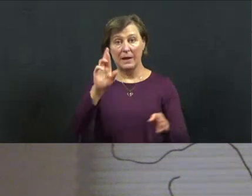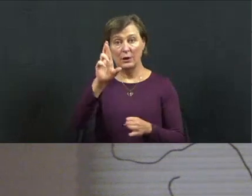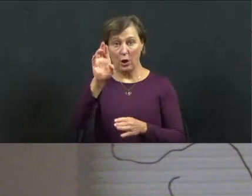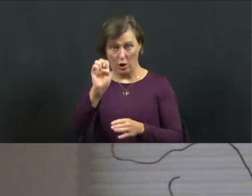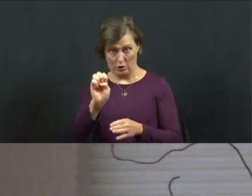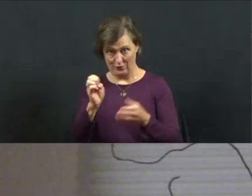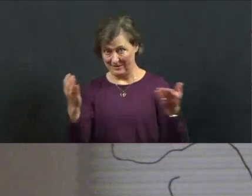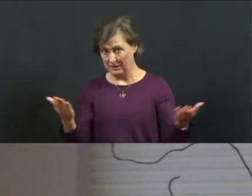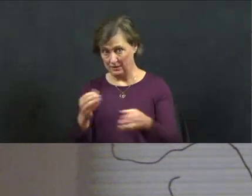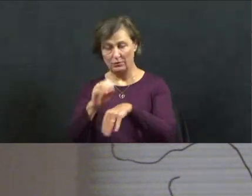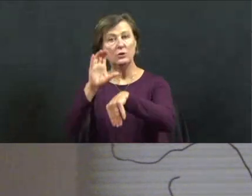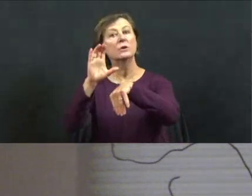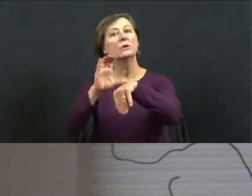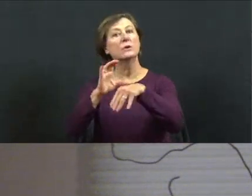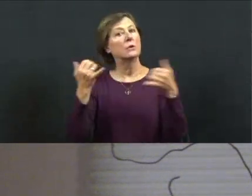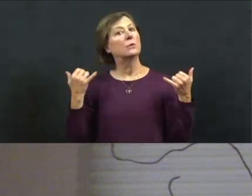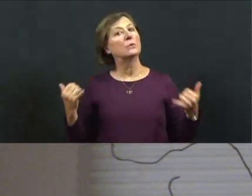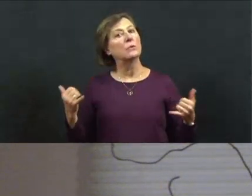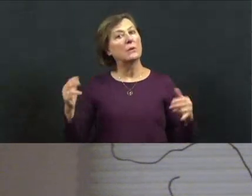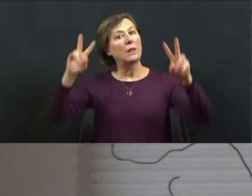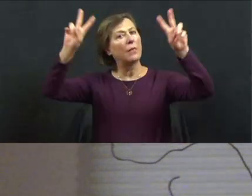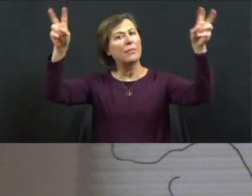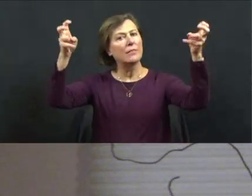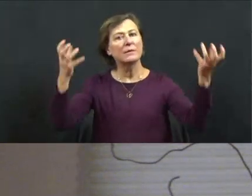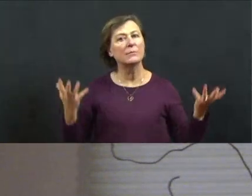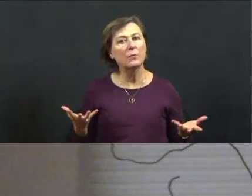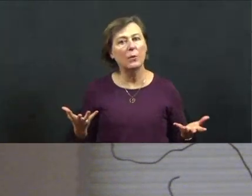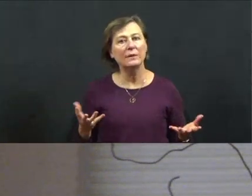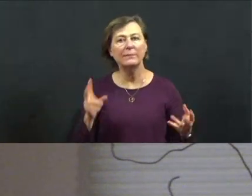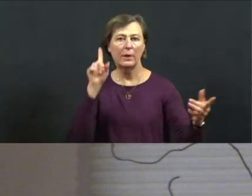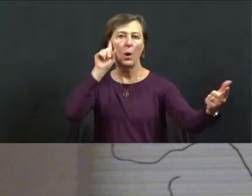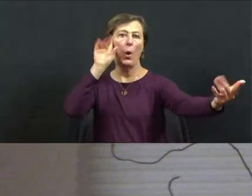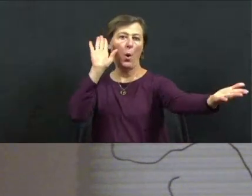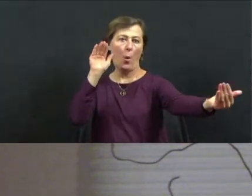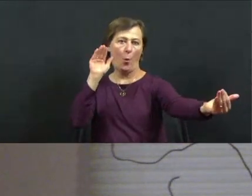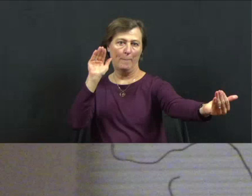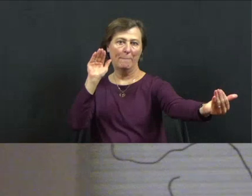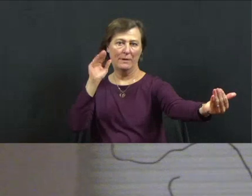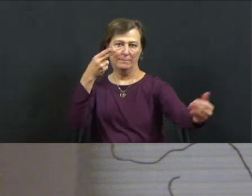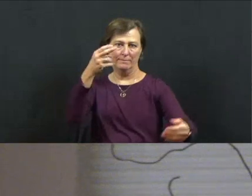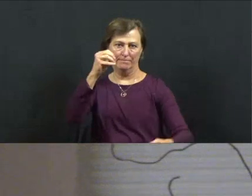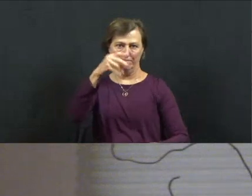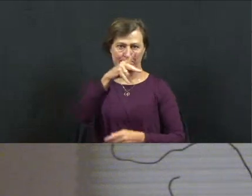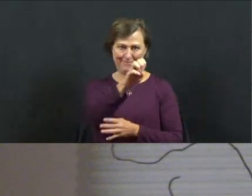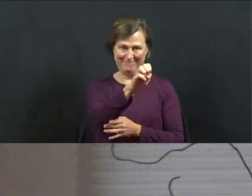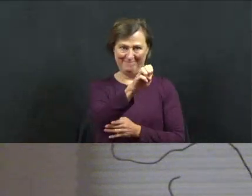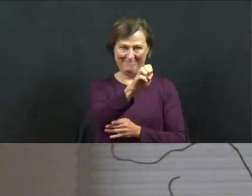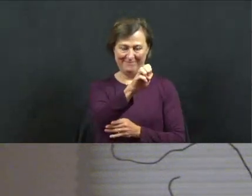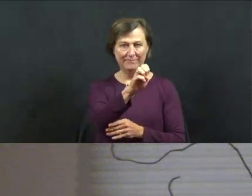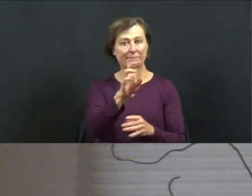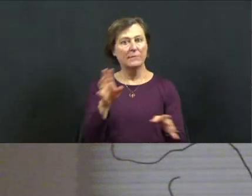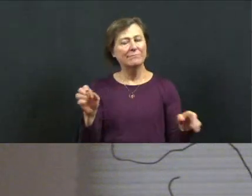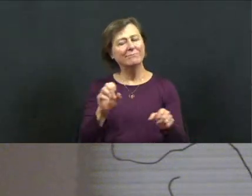and today the theme of our service is about hope. But it's about more than that. It's about how hope